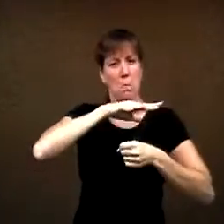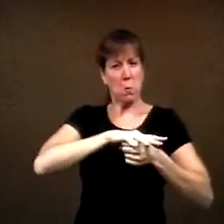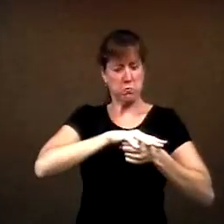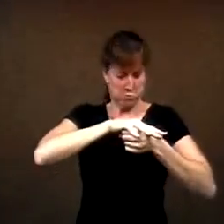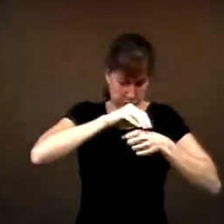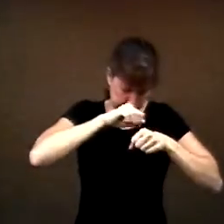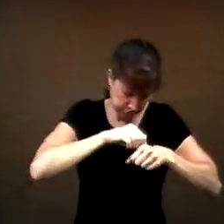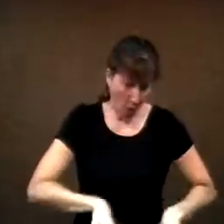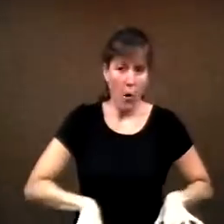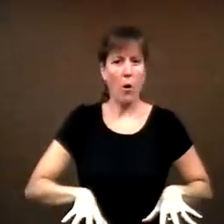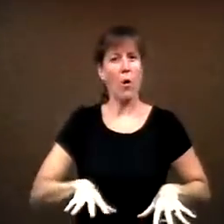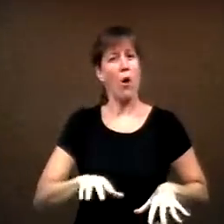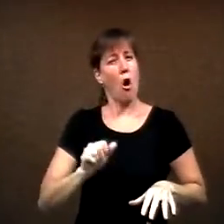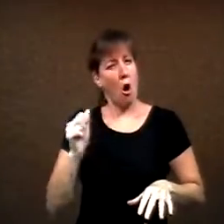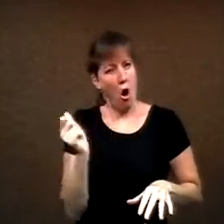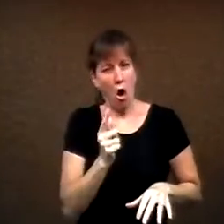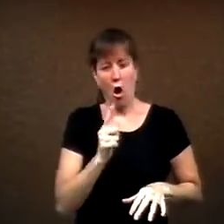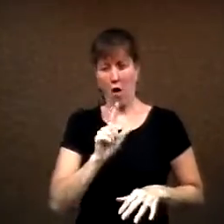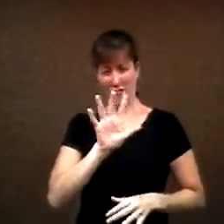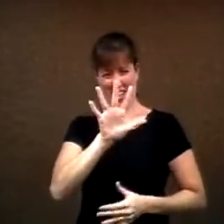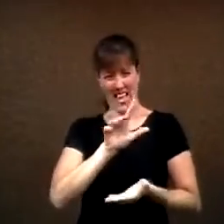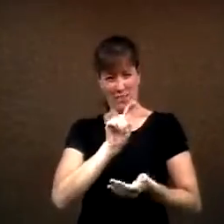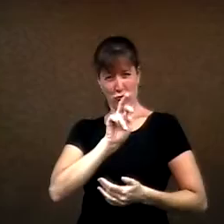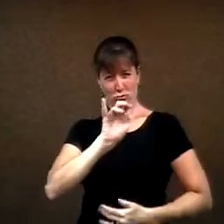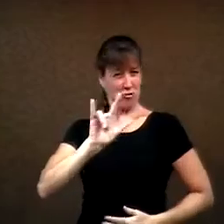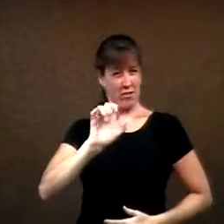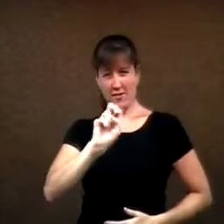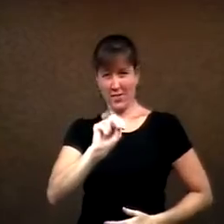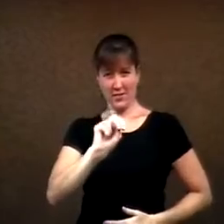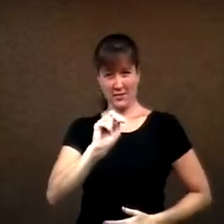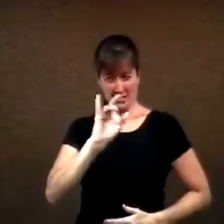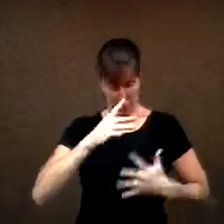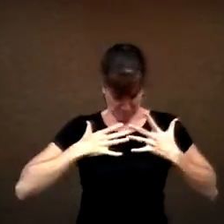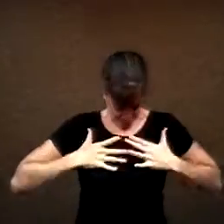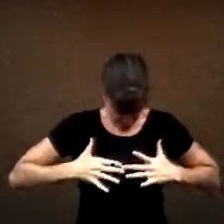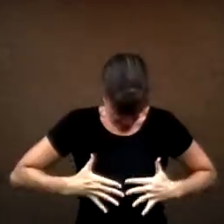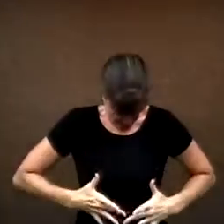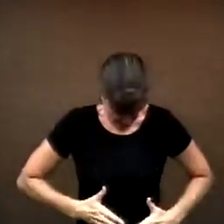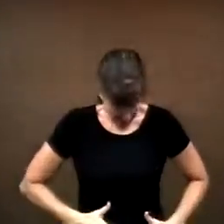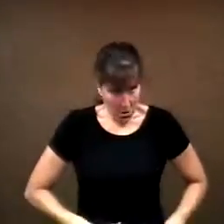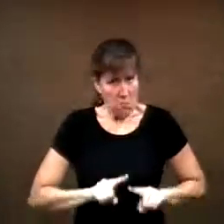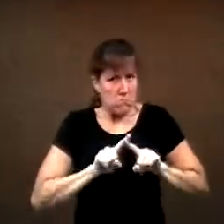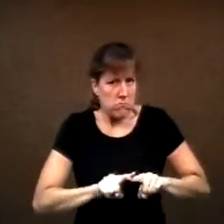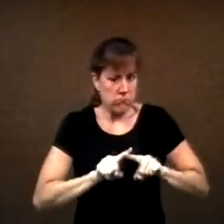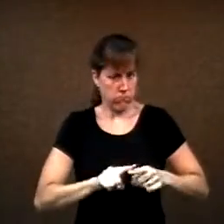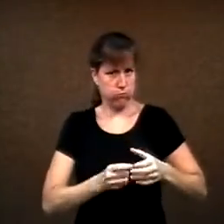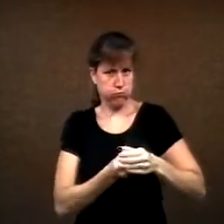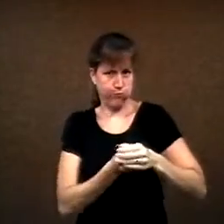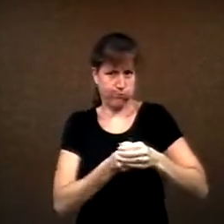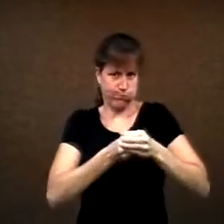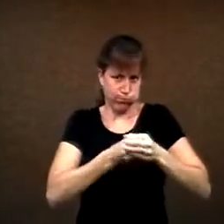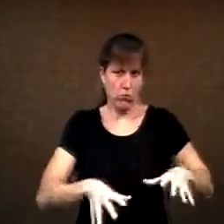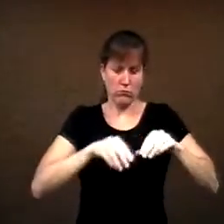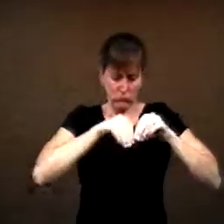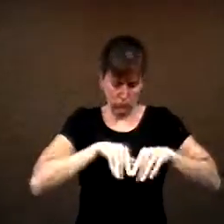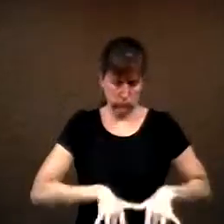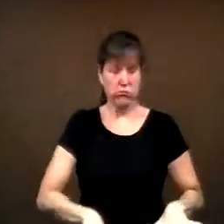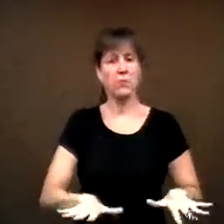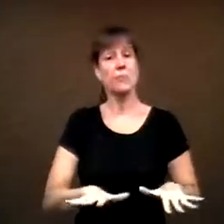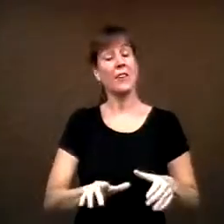ability of this chamber, to contract. When the left, ventricle contracts, it forces blood up and out,